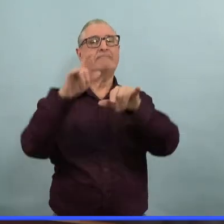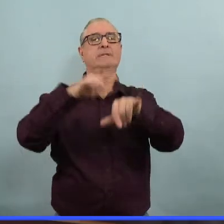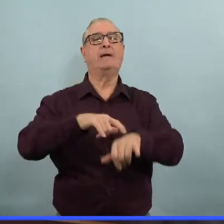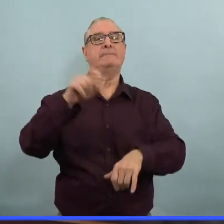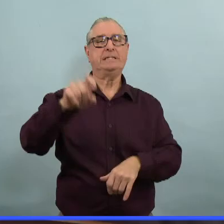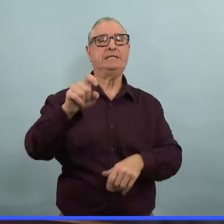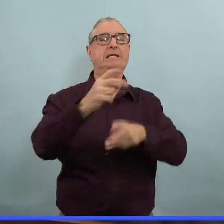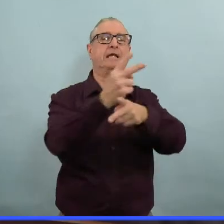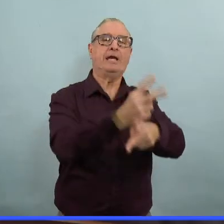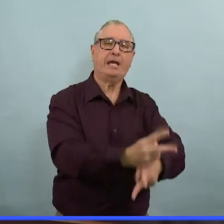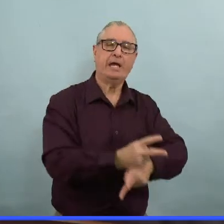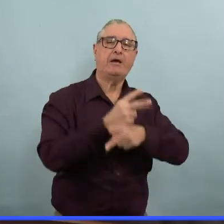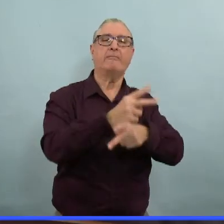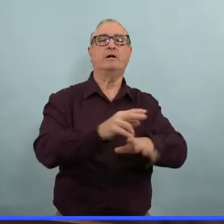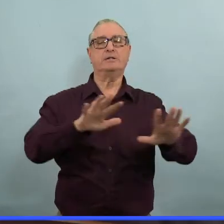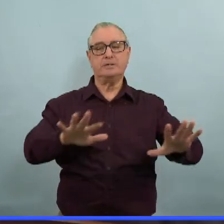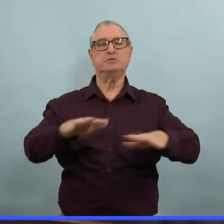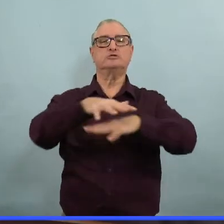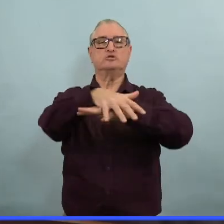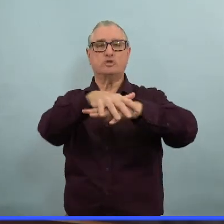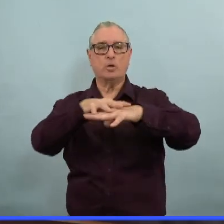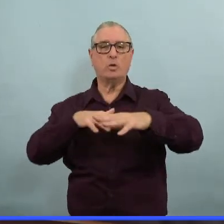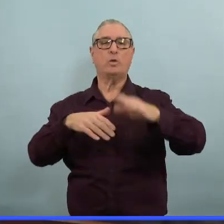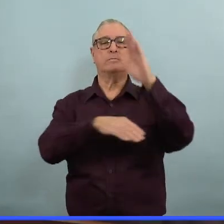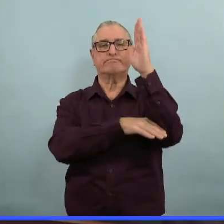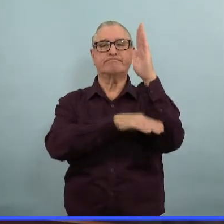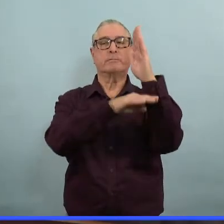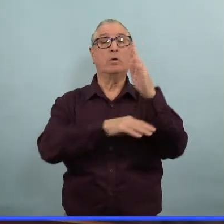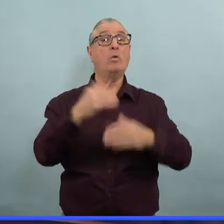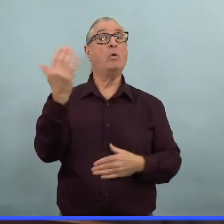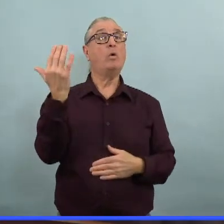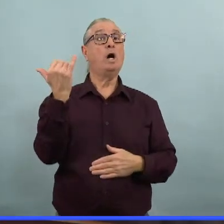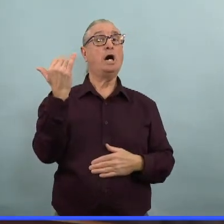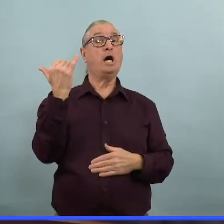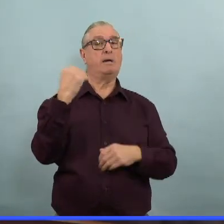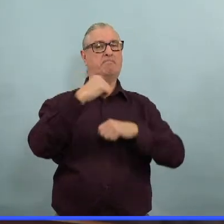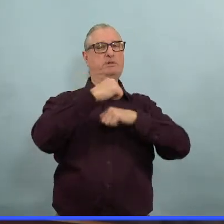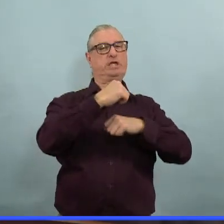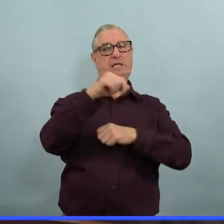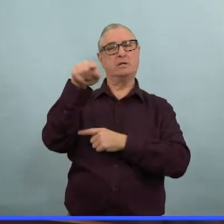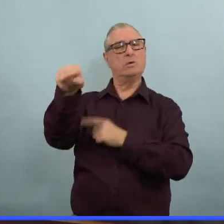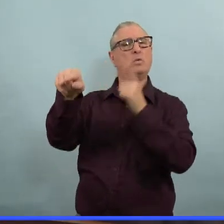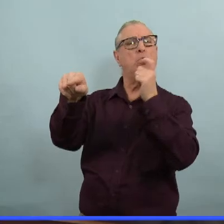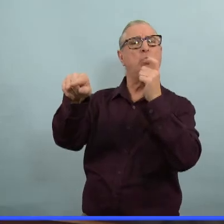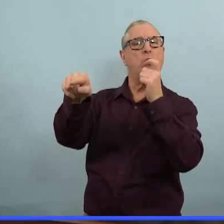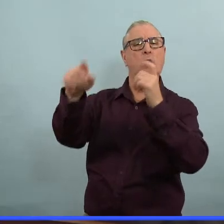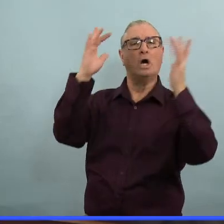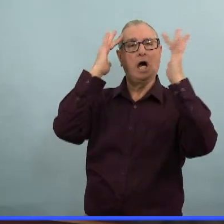that we are protecting our hospital system but also ensuring that manitobans can live their lives